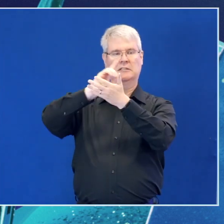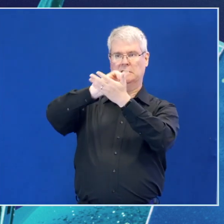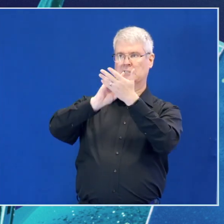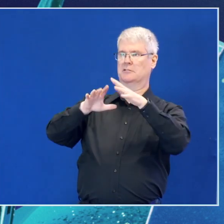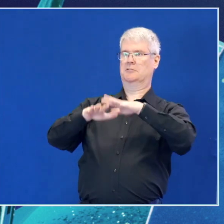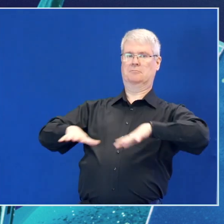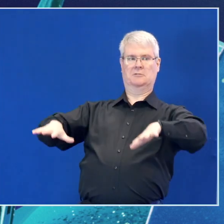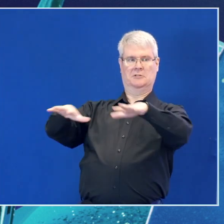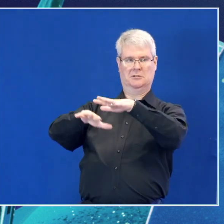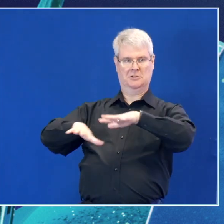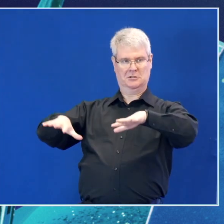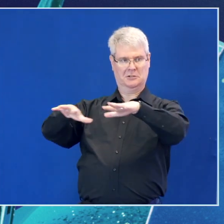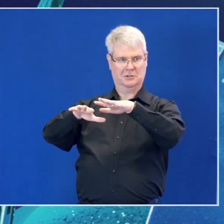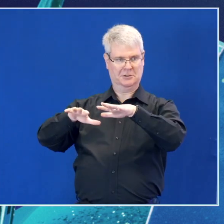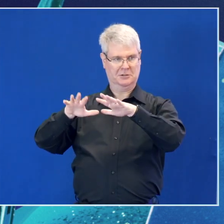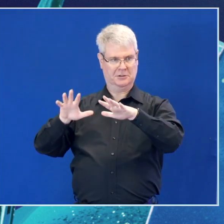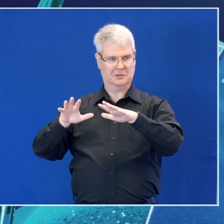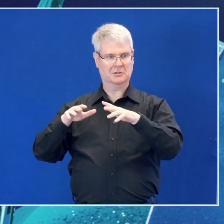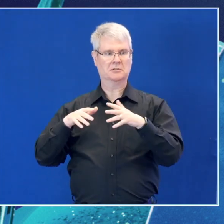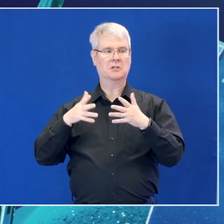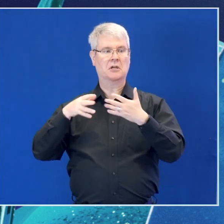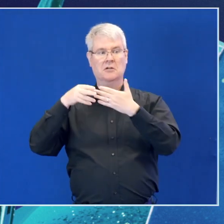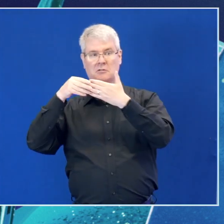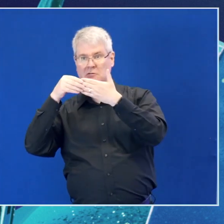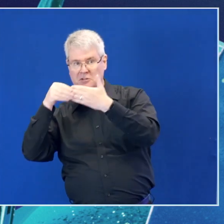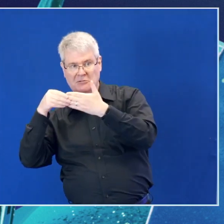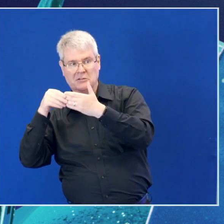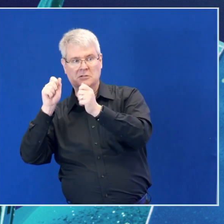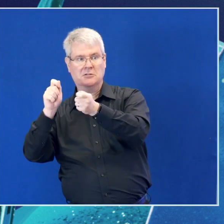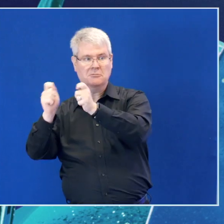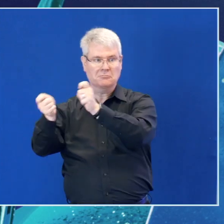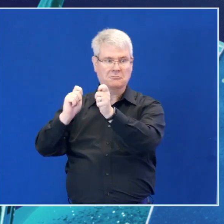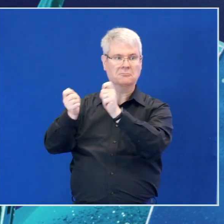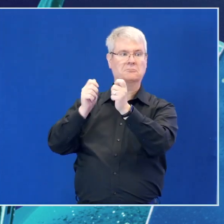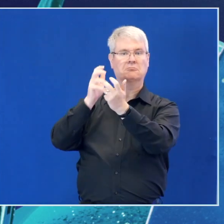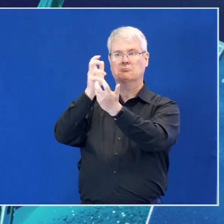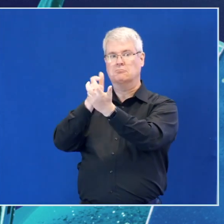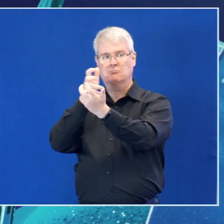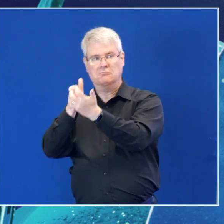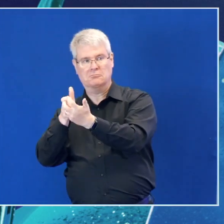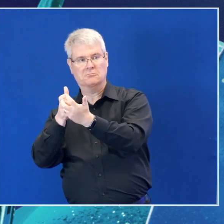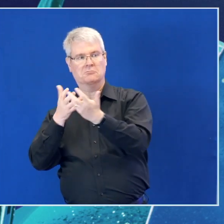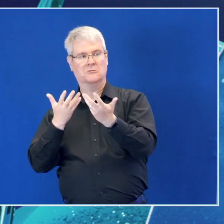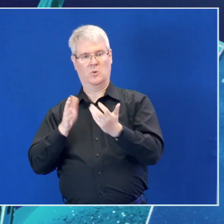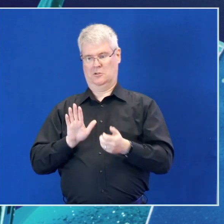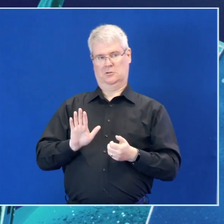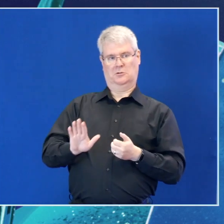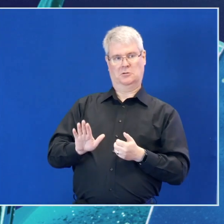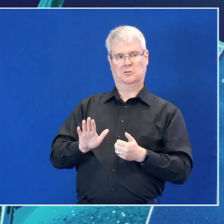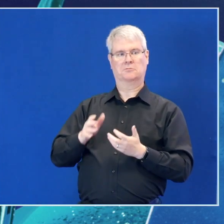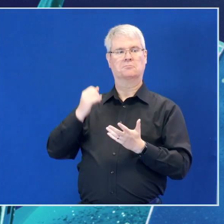and you design flexible spaces that can help impact the way that your employees show up and perform.